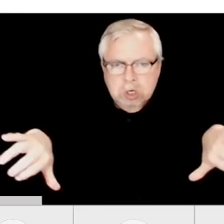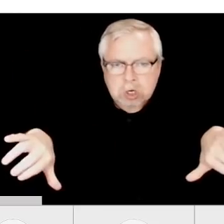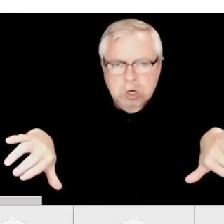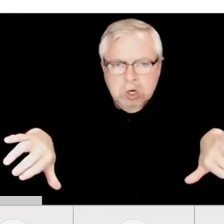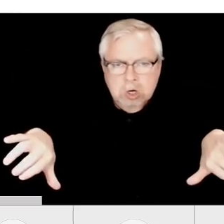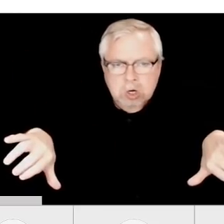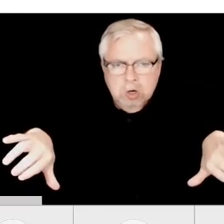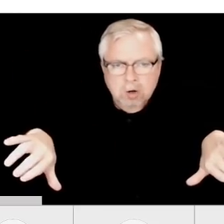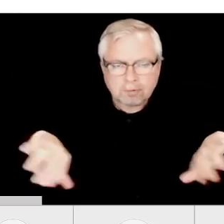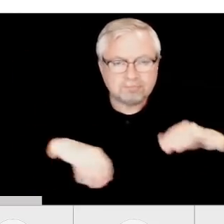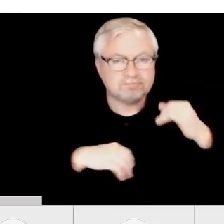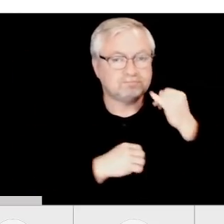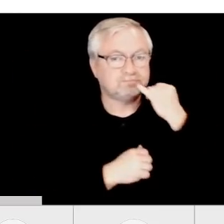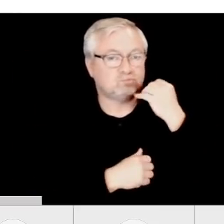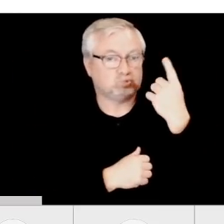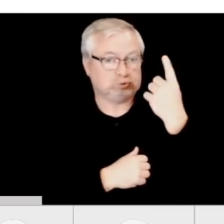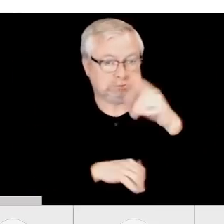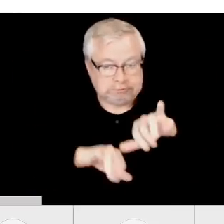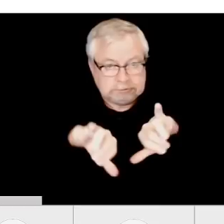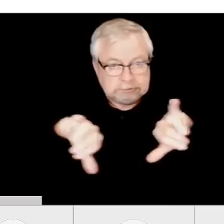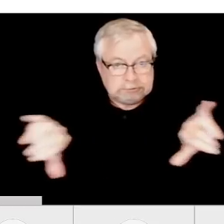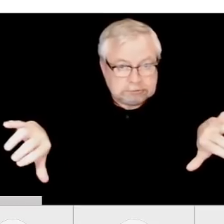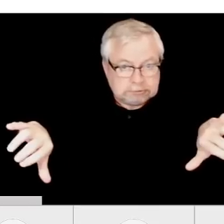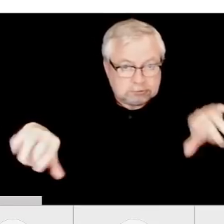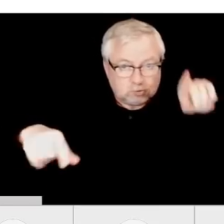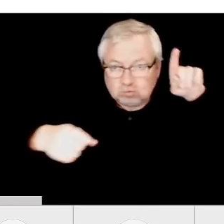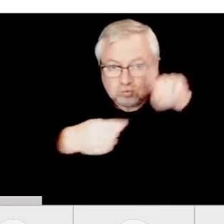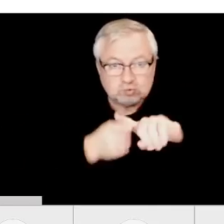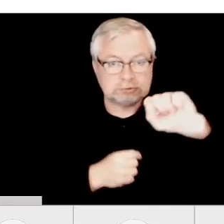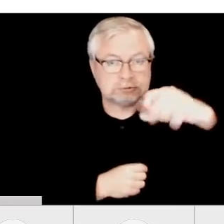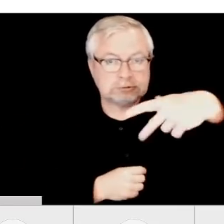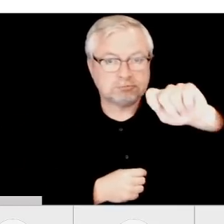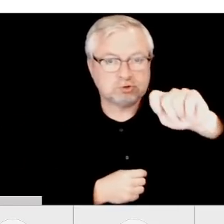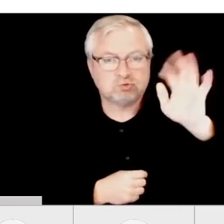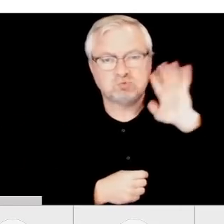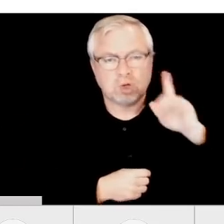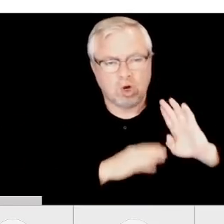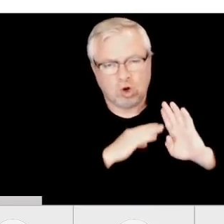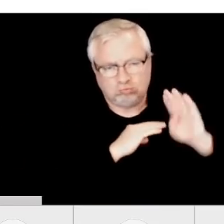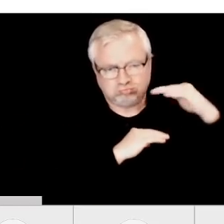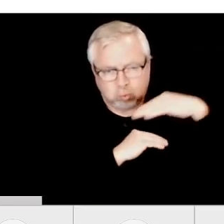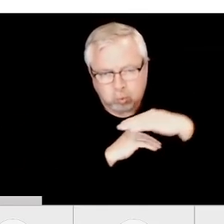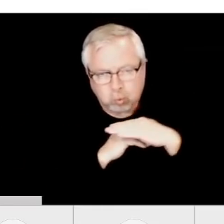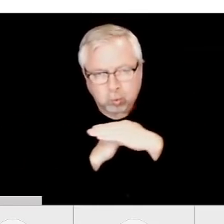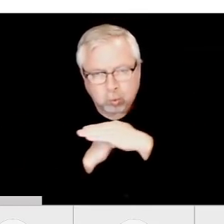Is it accurate to say that these models are showing that an extra week or month